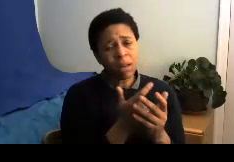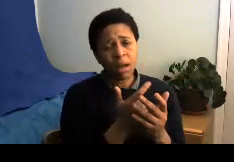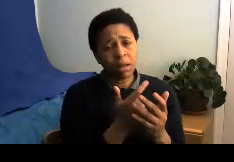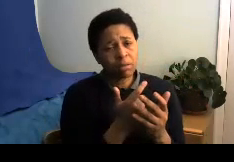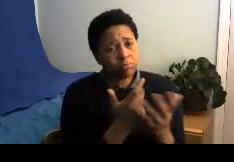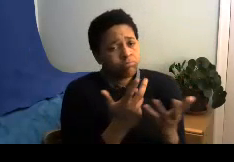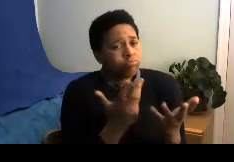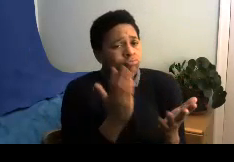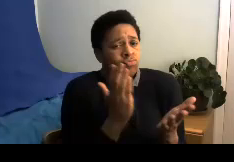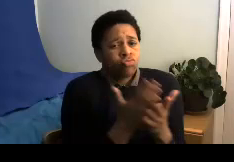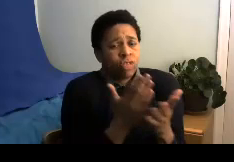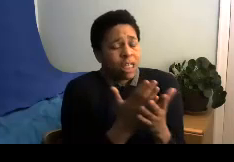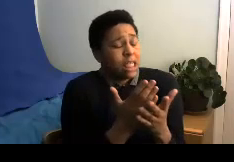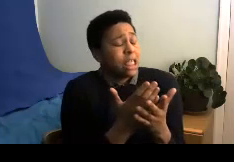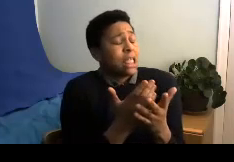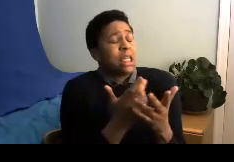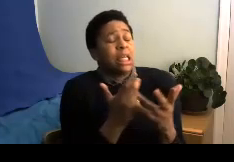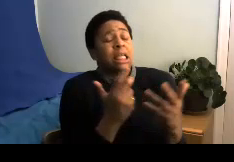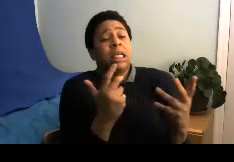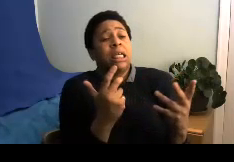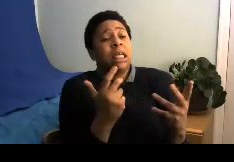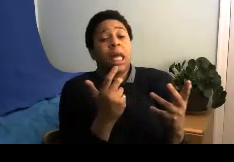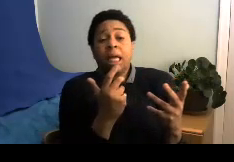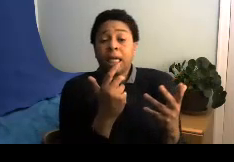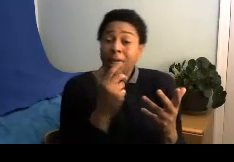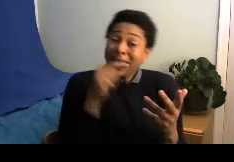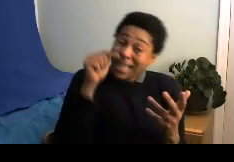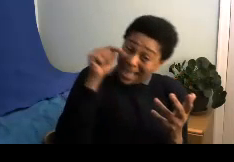really ever been before in terms of putting himself on the BBC